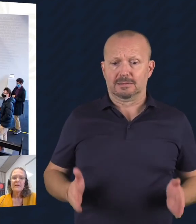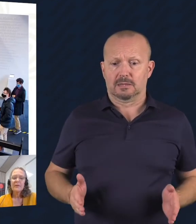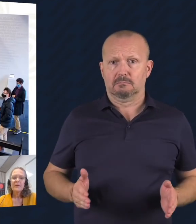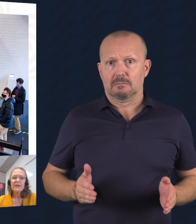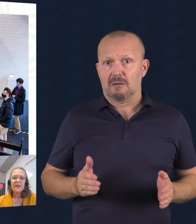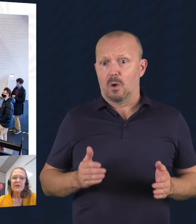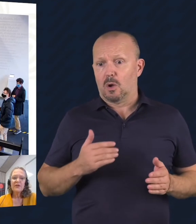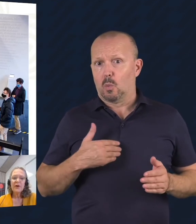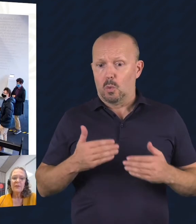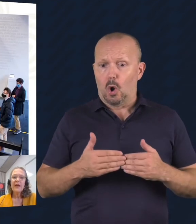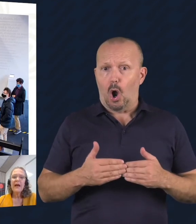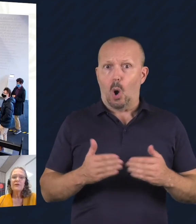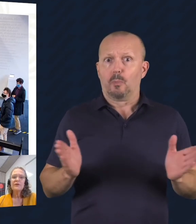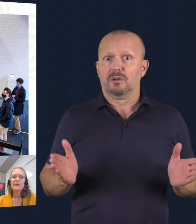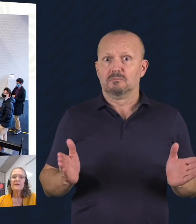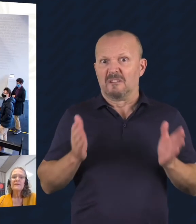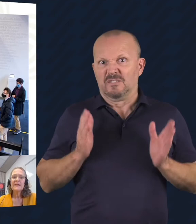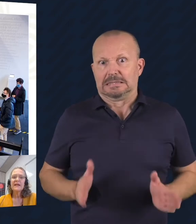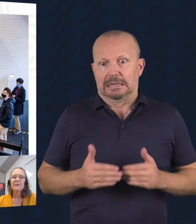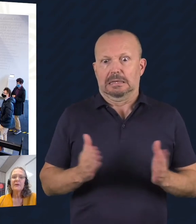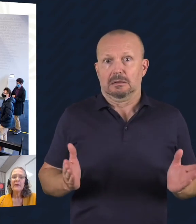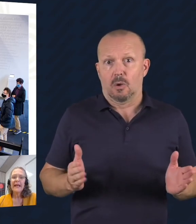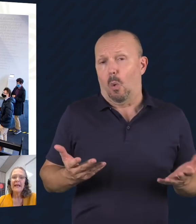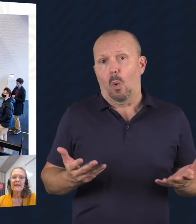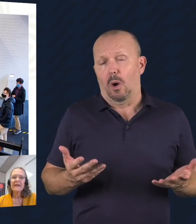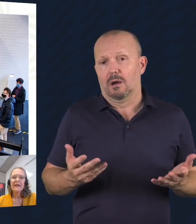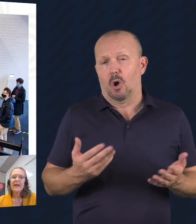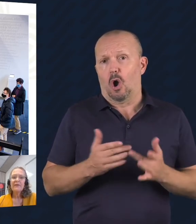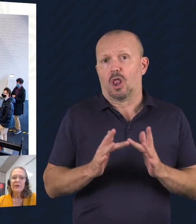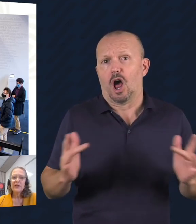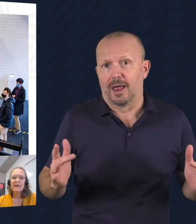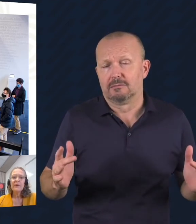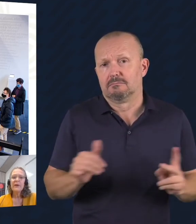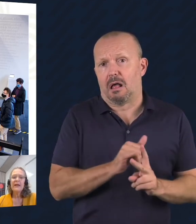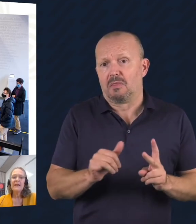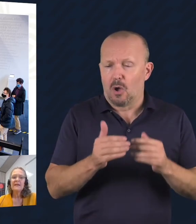We'll continue to open our doors physically when we can, and virtually when we can't.